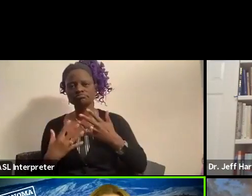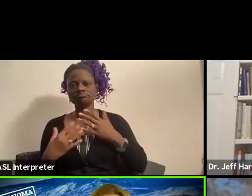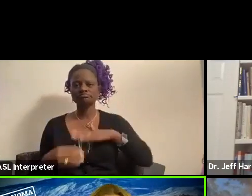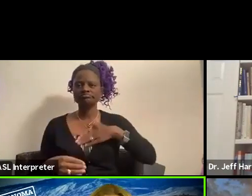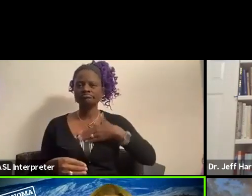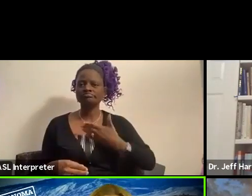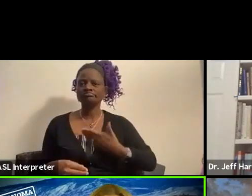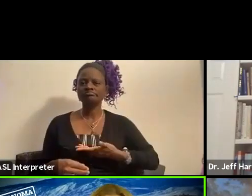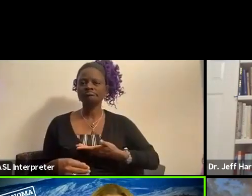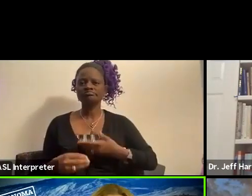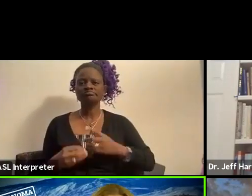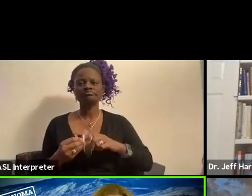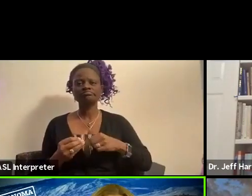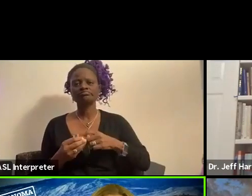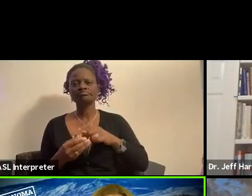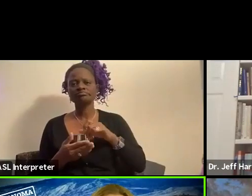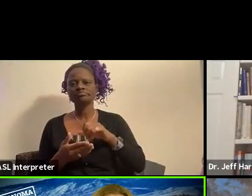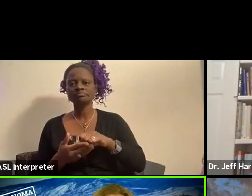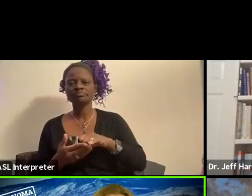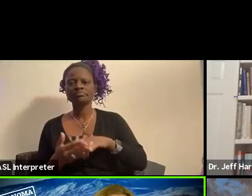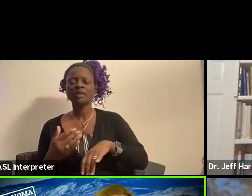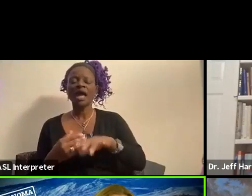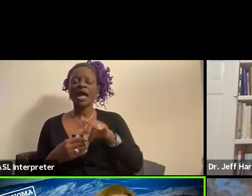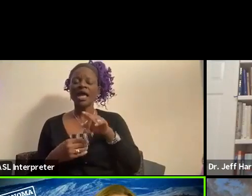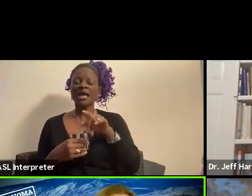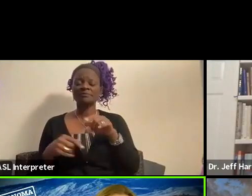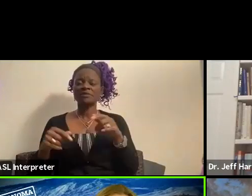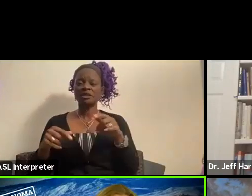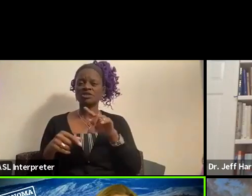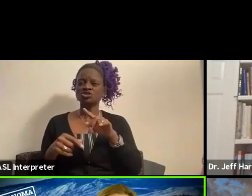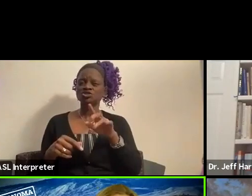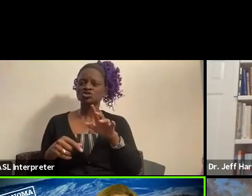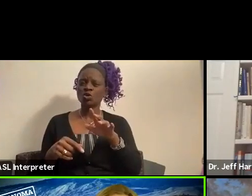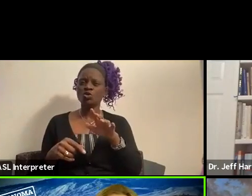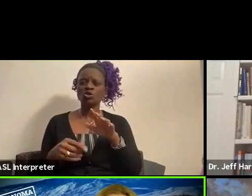maybe this is a question for doctora Mase and Adam. Do you think that there's some possibility